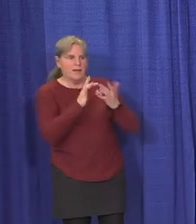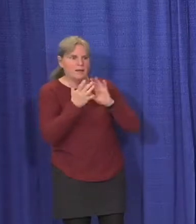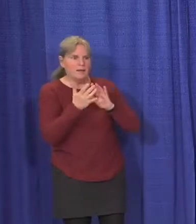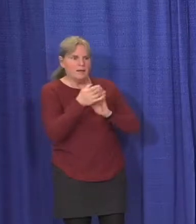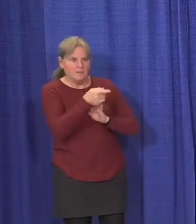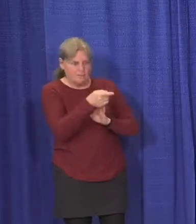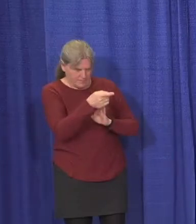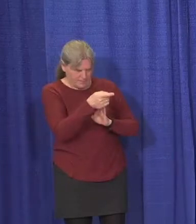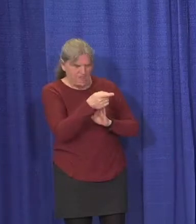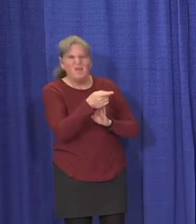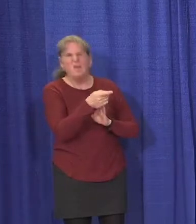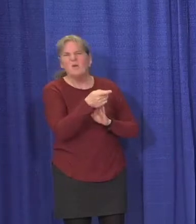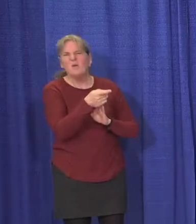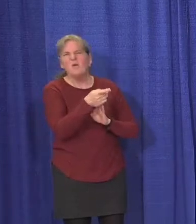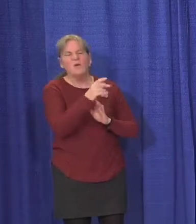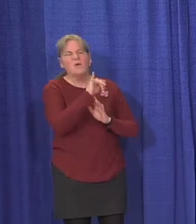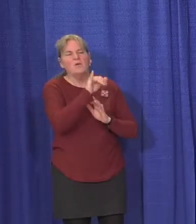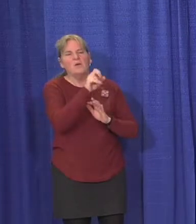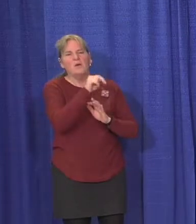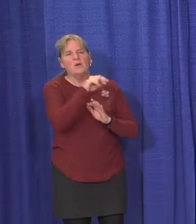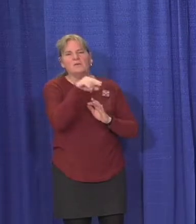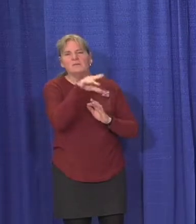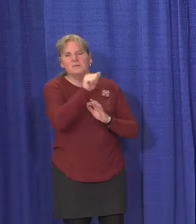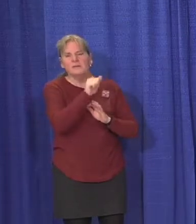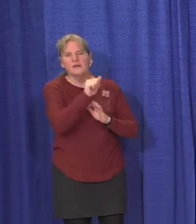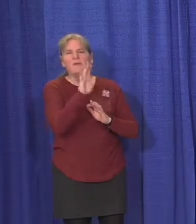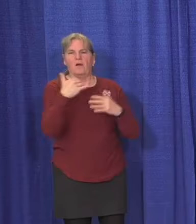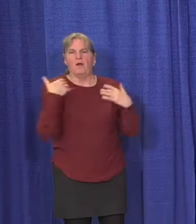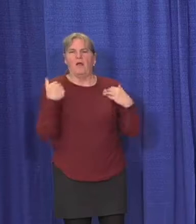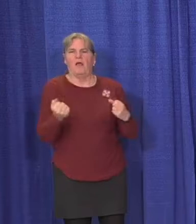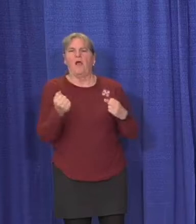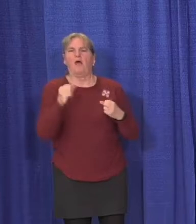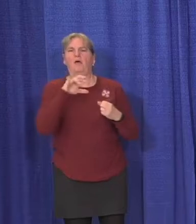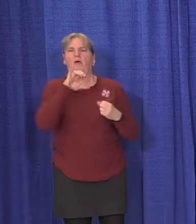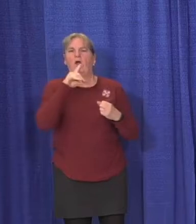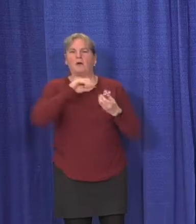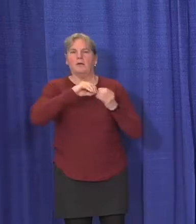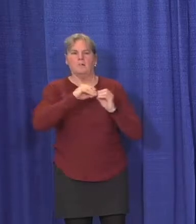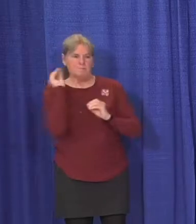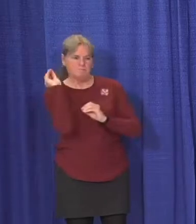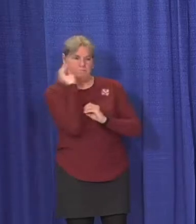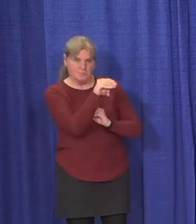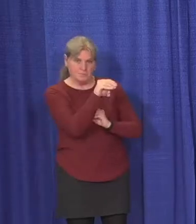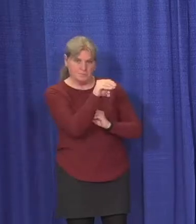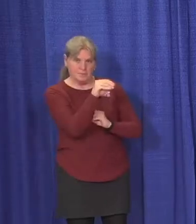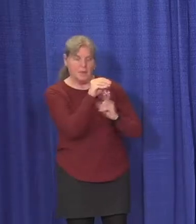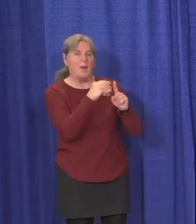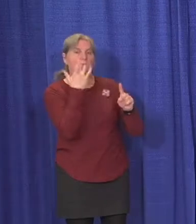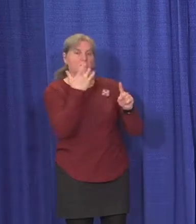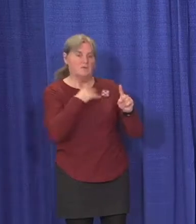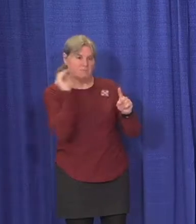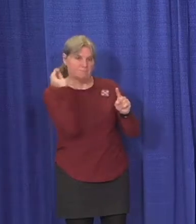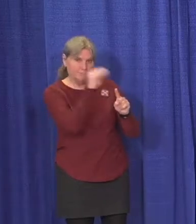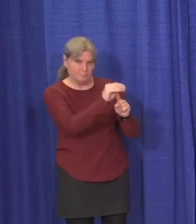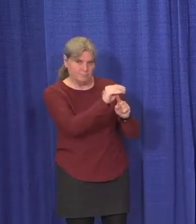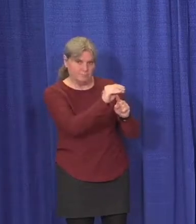Individuals can access their online results by Yukon.ca by entering the health card number